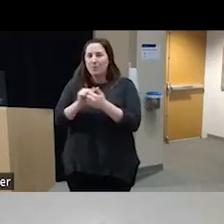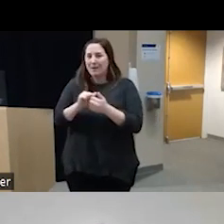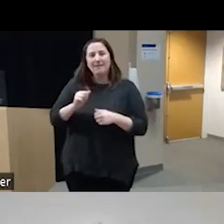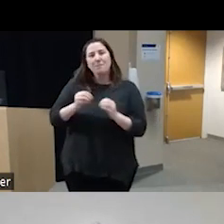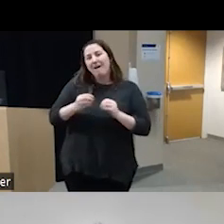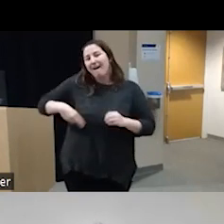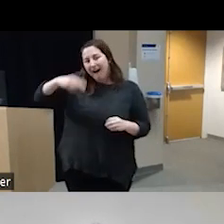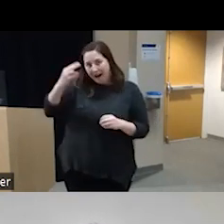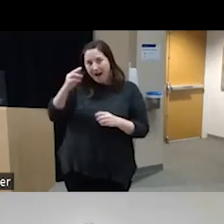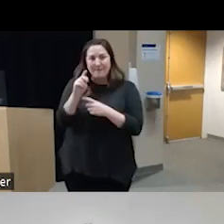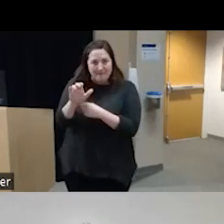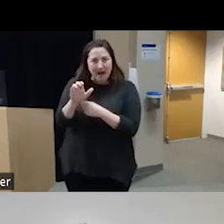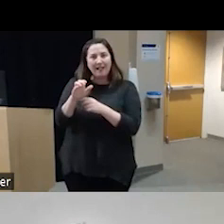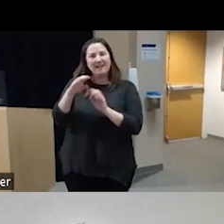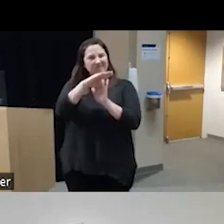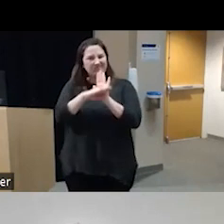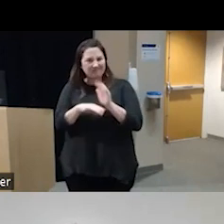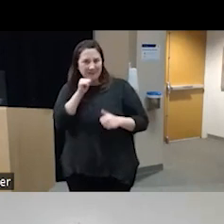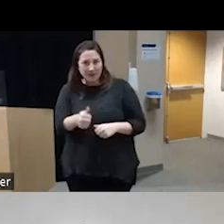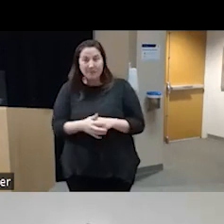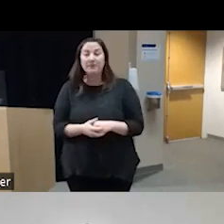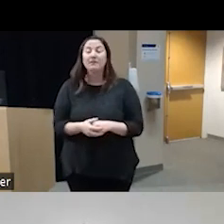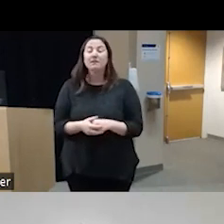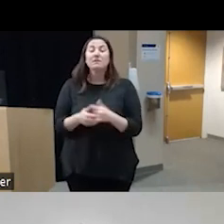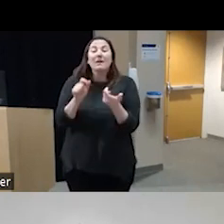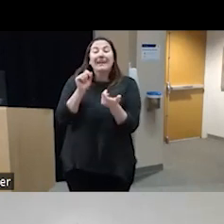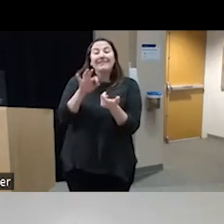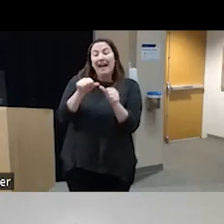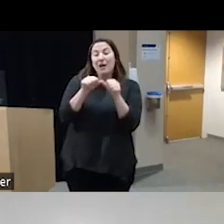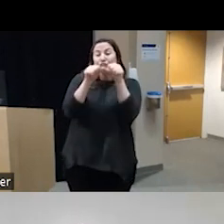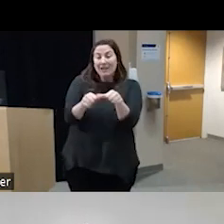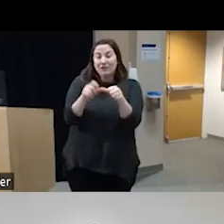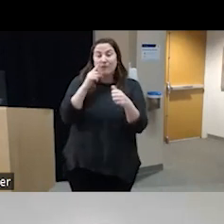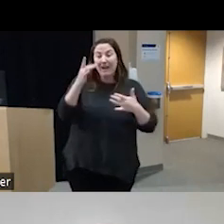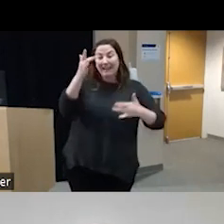the prodrome. The duration of illness of even